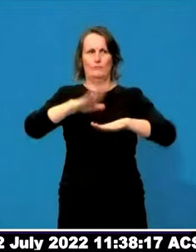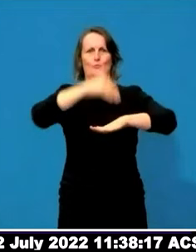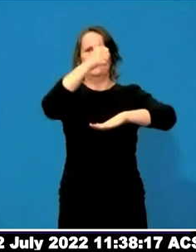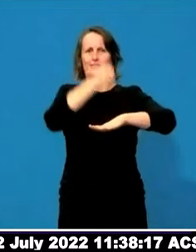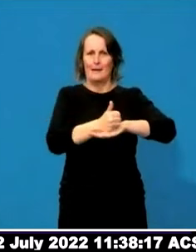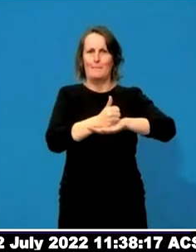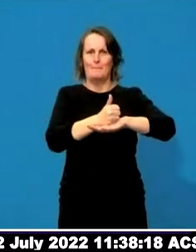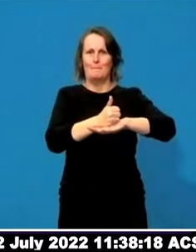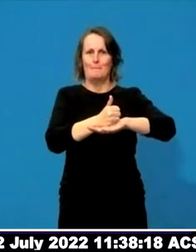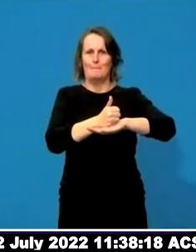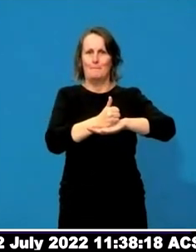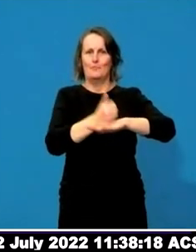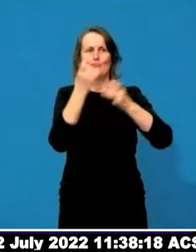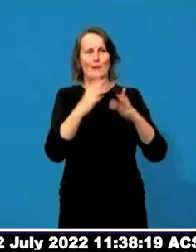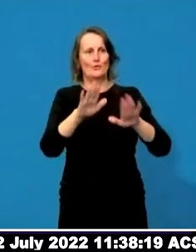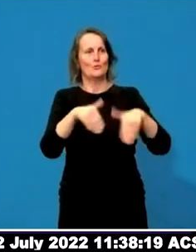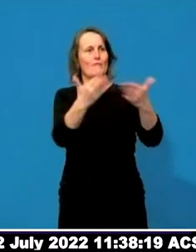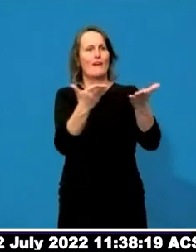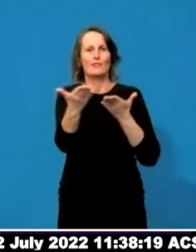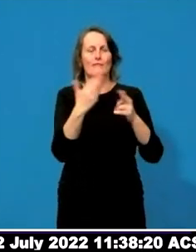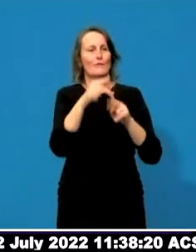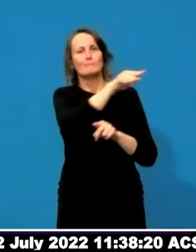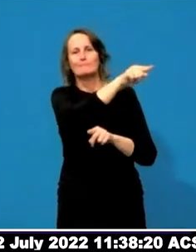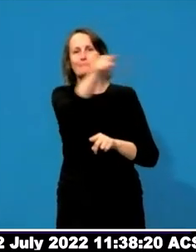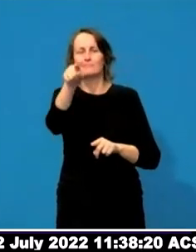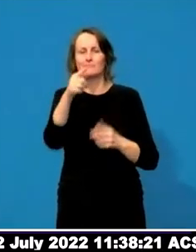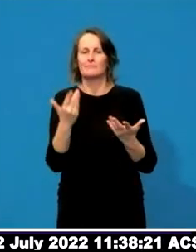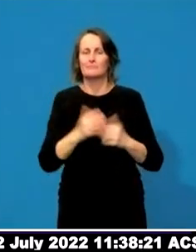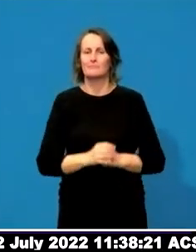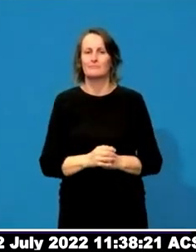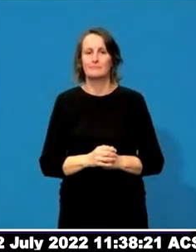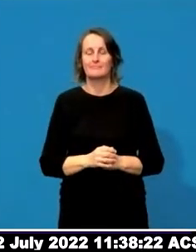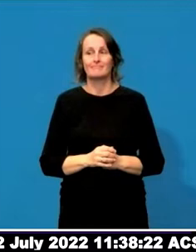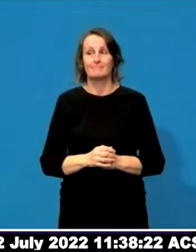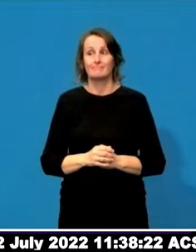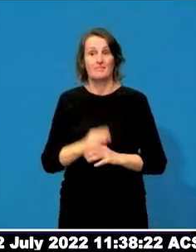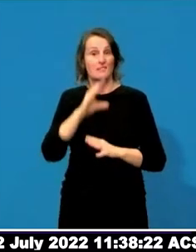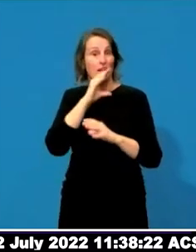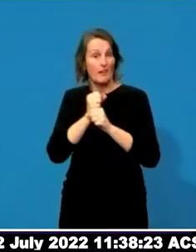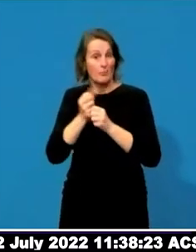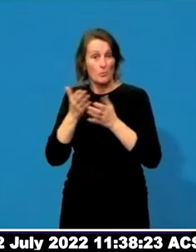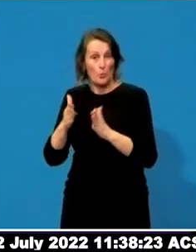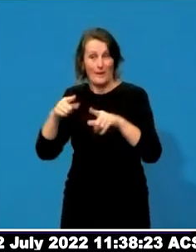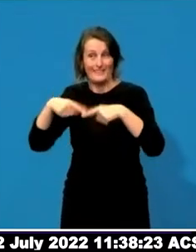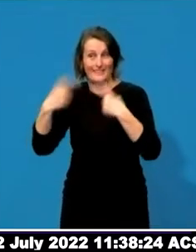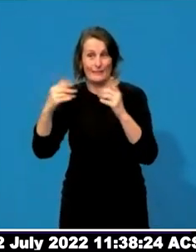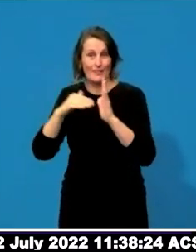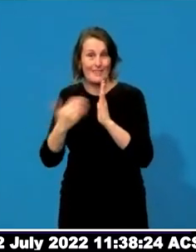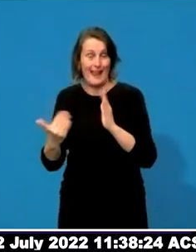So we are dealing with a different landscape of bureaucracy where there is no anchor.